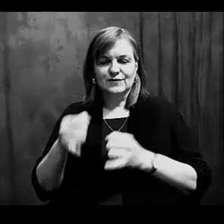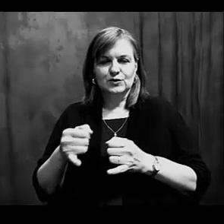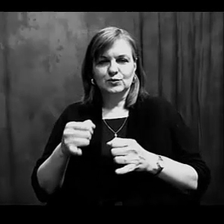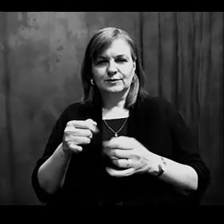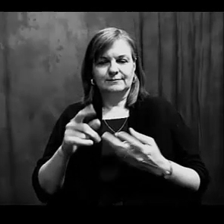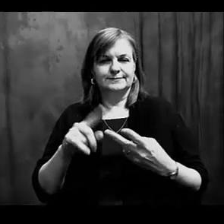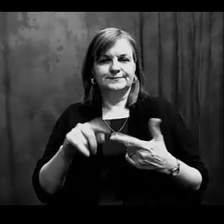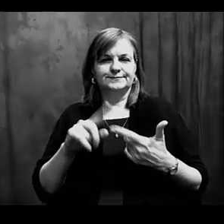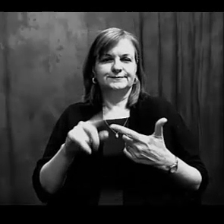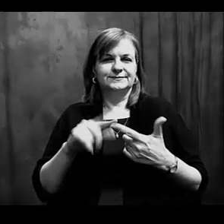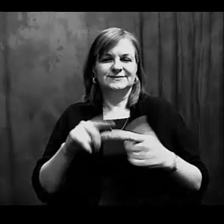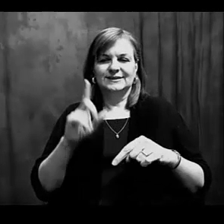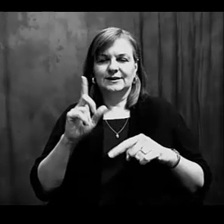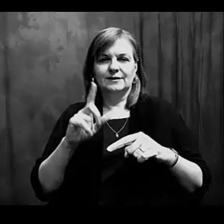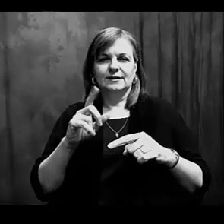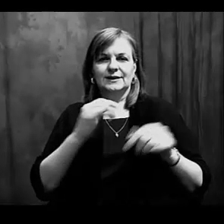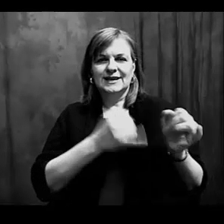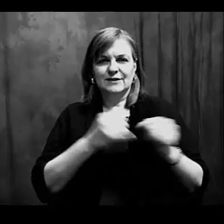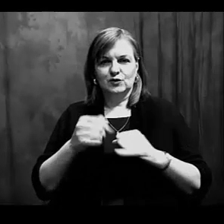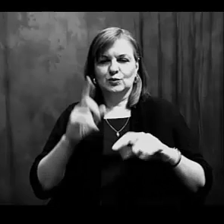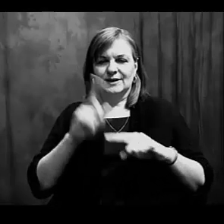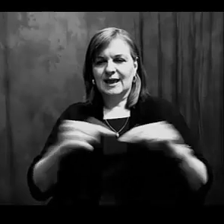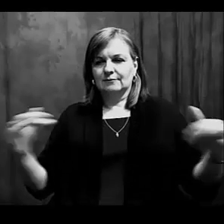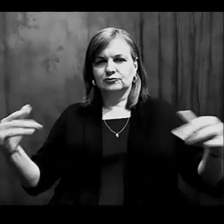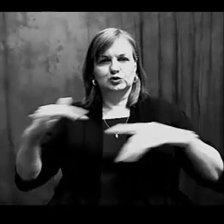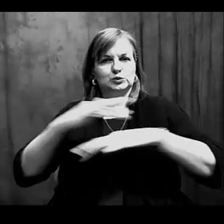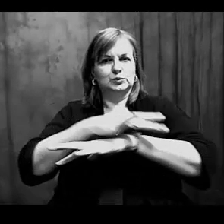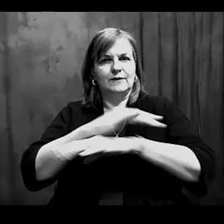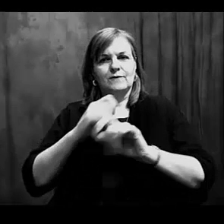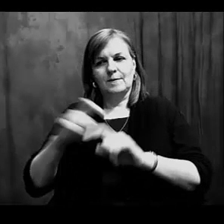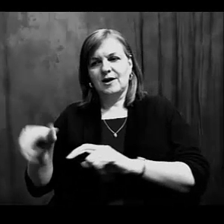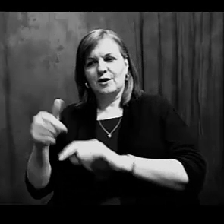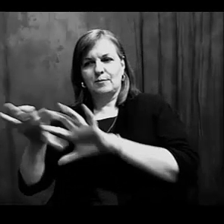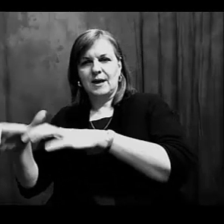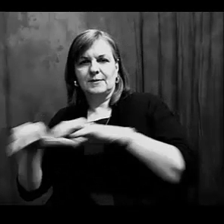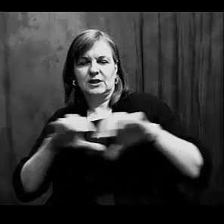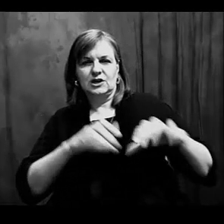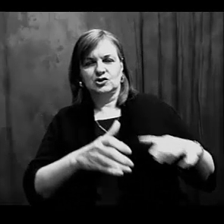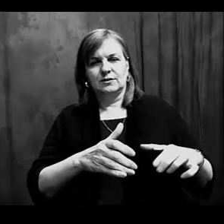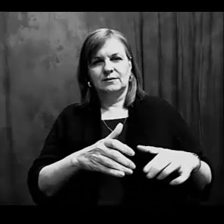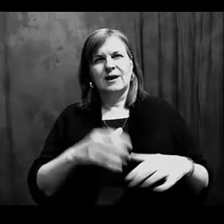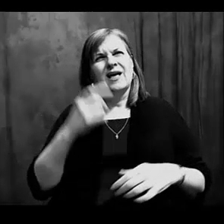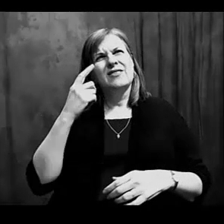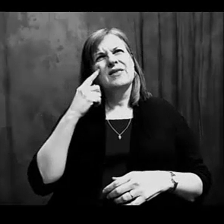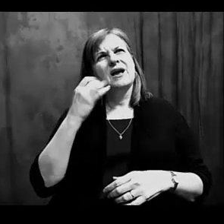individuals cannot move in and out of the population according to Hardy- Weinberg